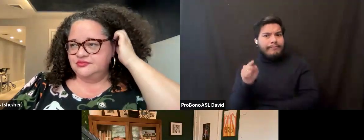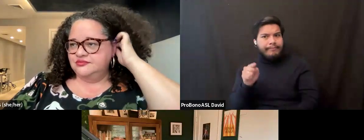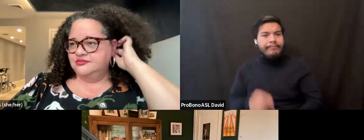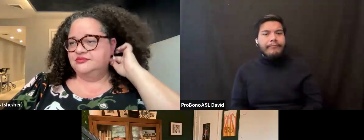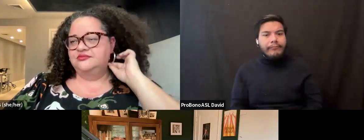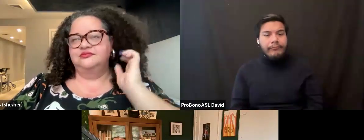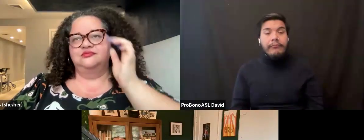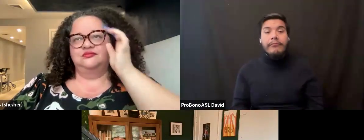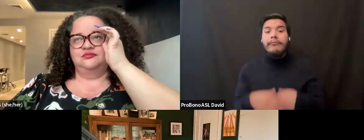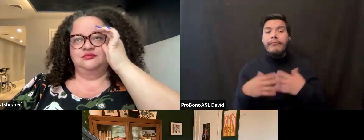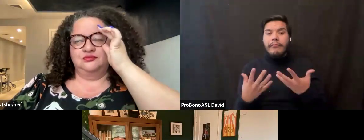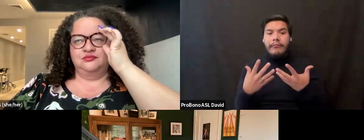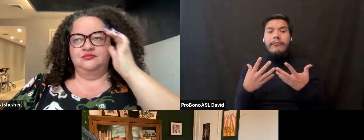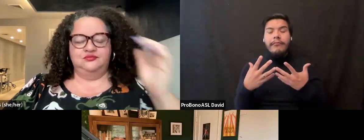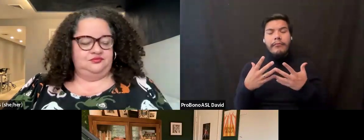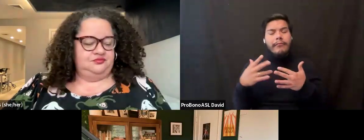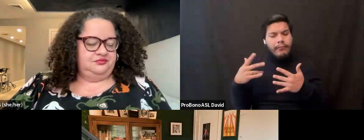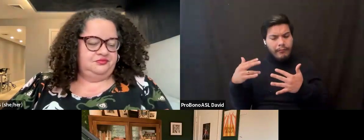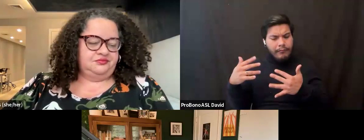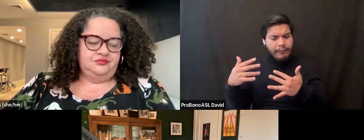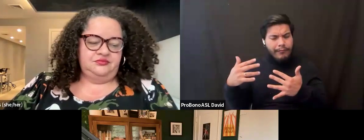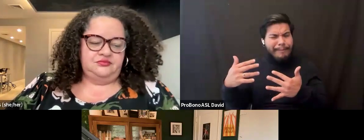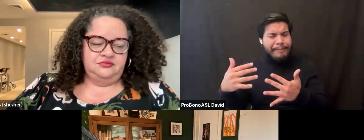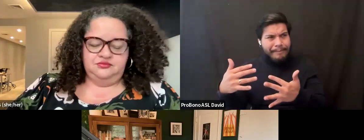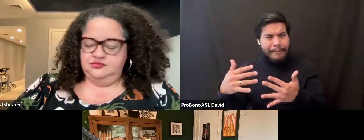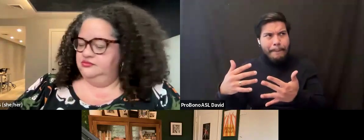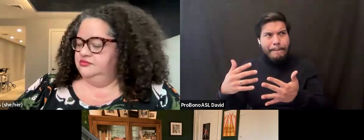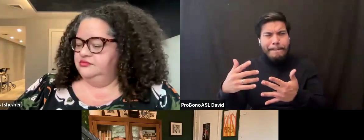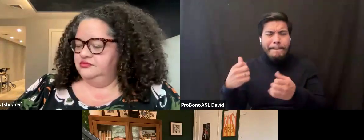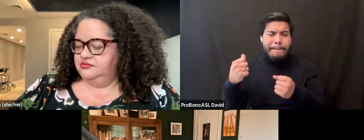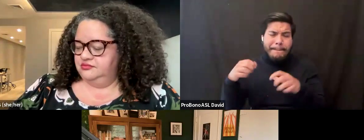And after quite some time of just knocking on people's